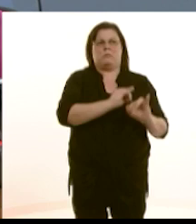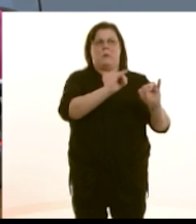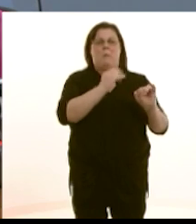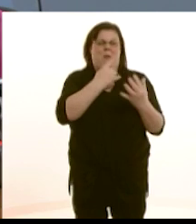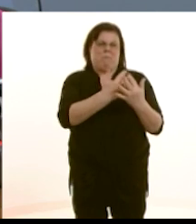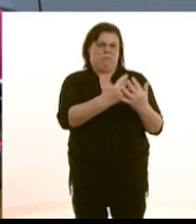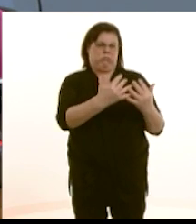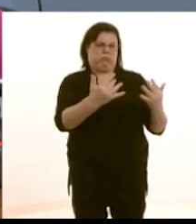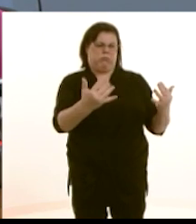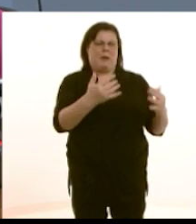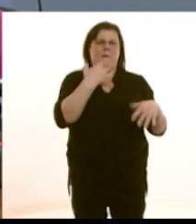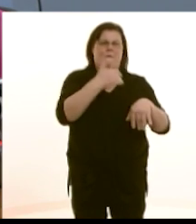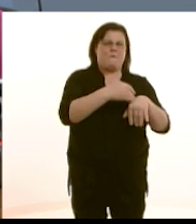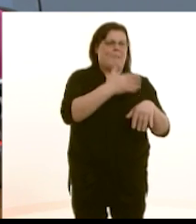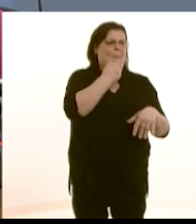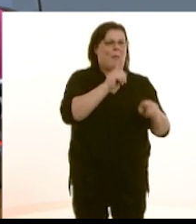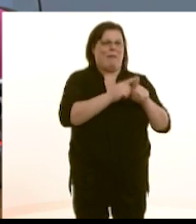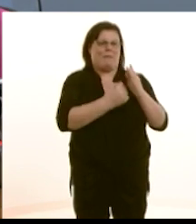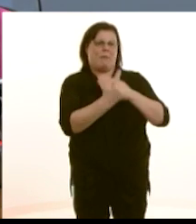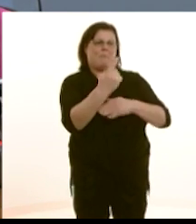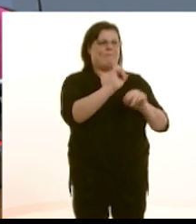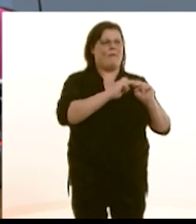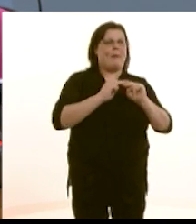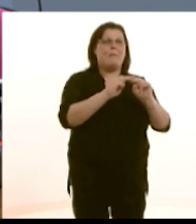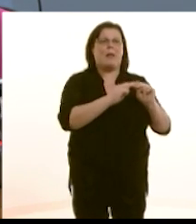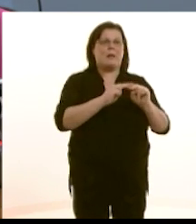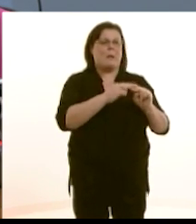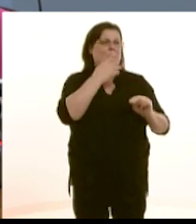and the individualsóhighly skilled individuals in many cases whoíve given a lifetime of